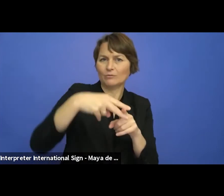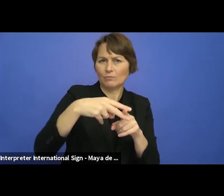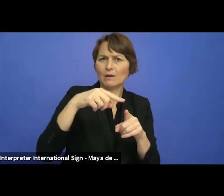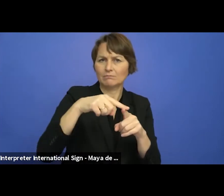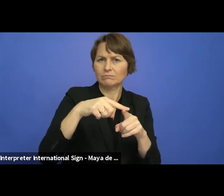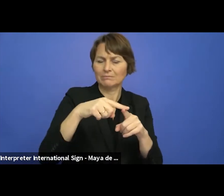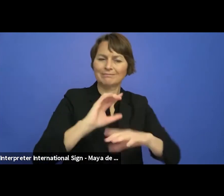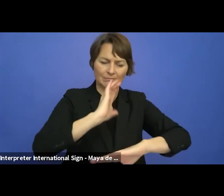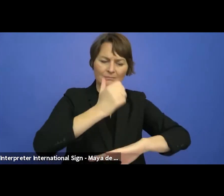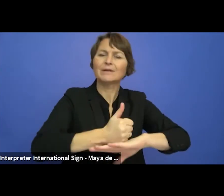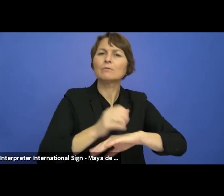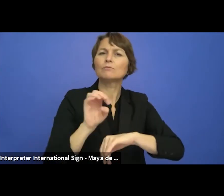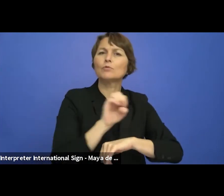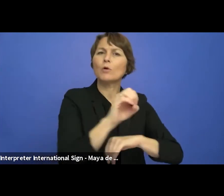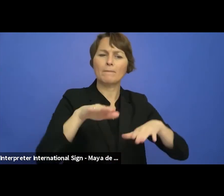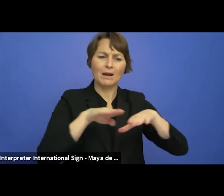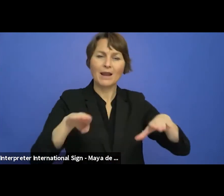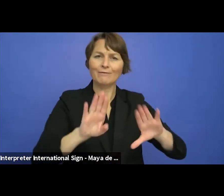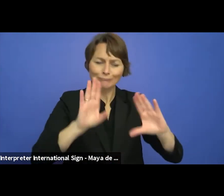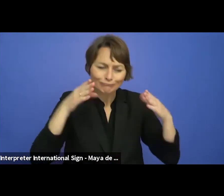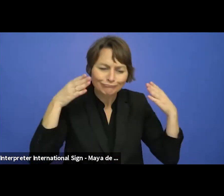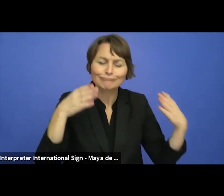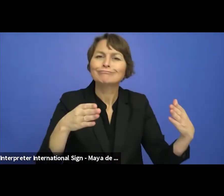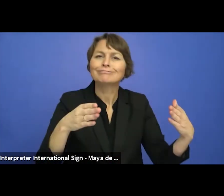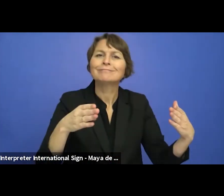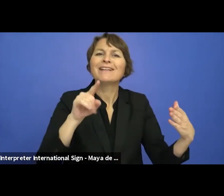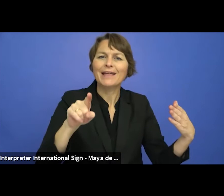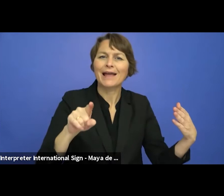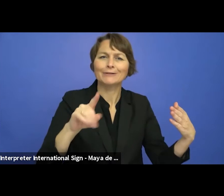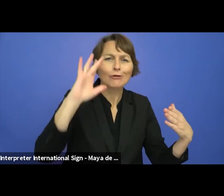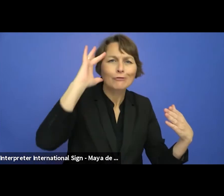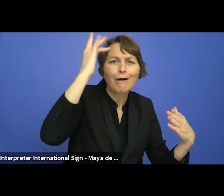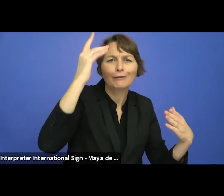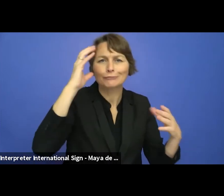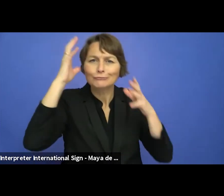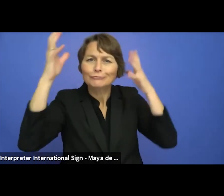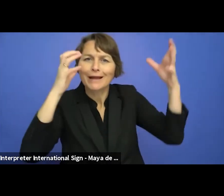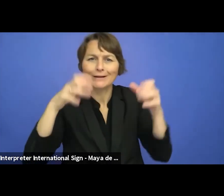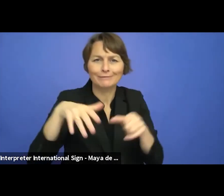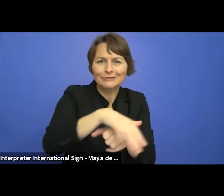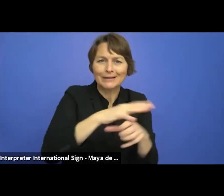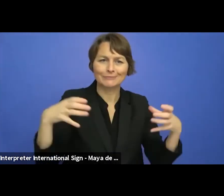dedicated to the culture and creative sectors. You all know how much over the years Creative